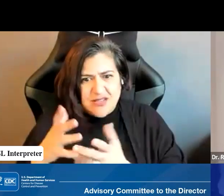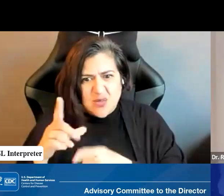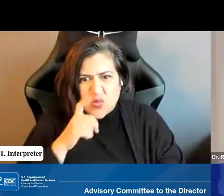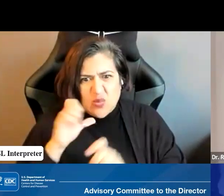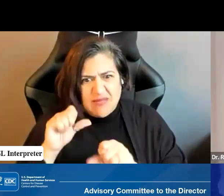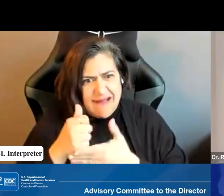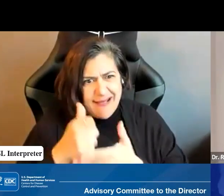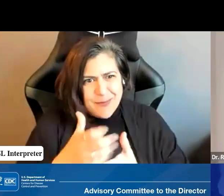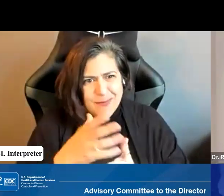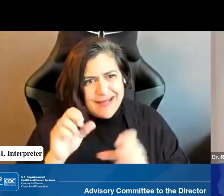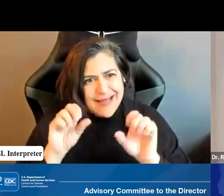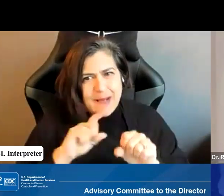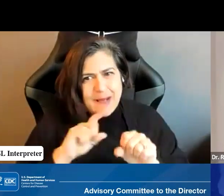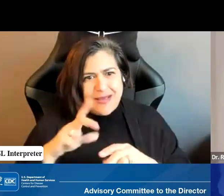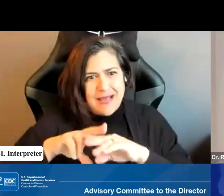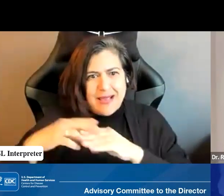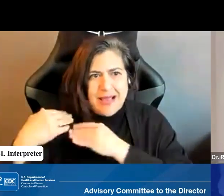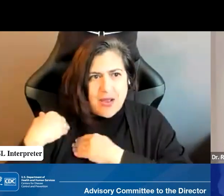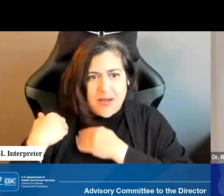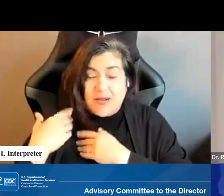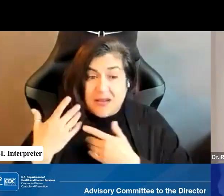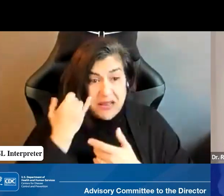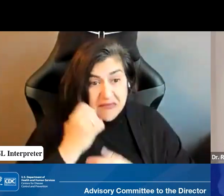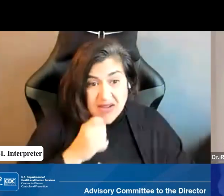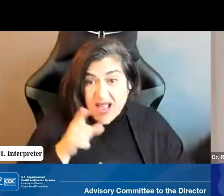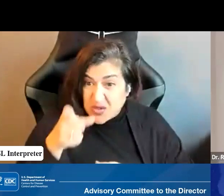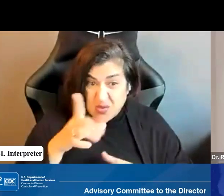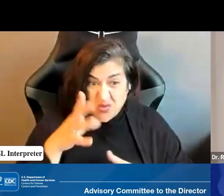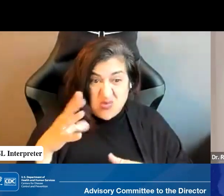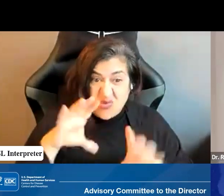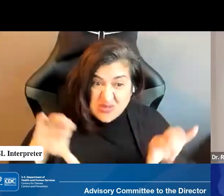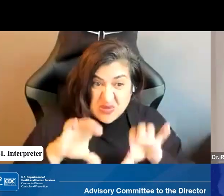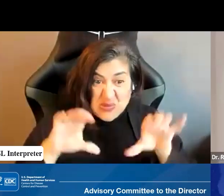Otherwise, you're going to sit there and do everything, and I'm going to see you next time,